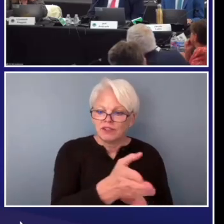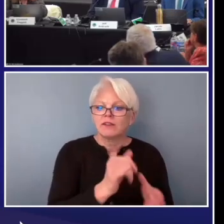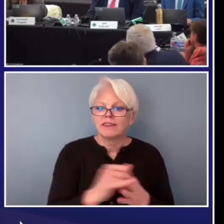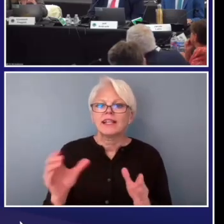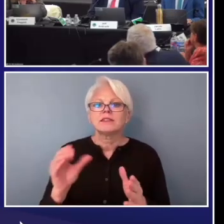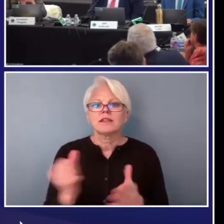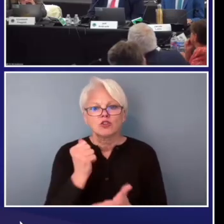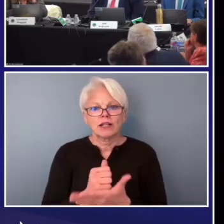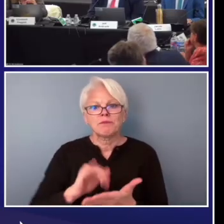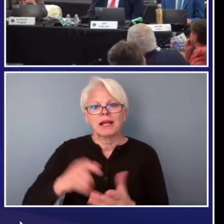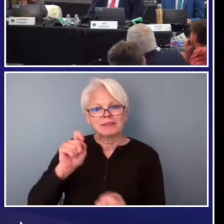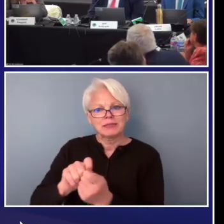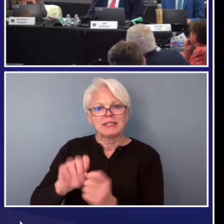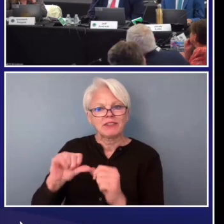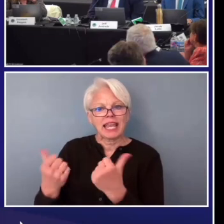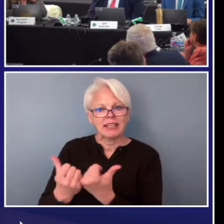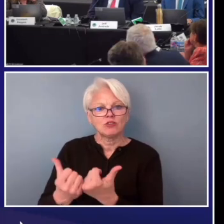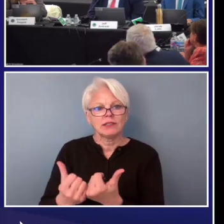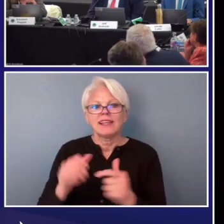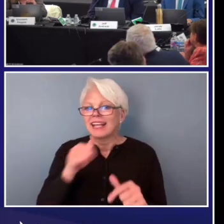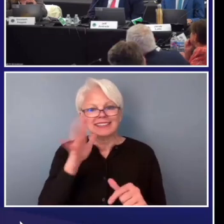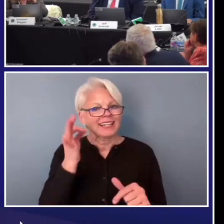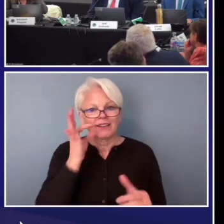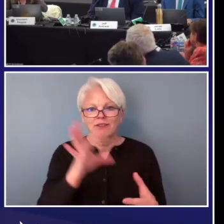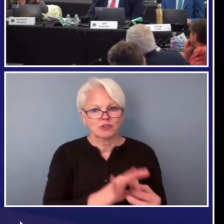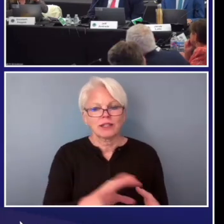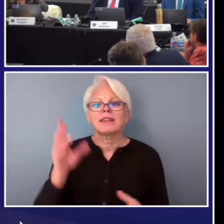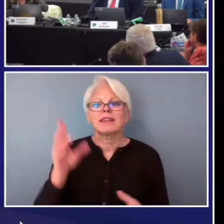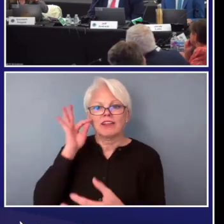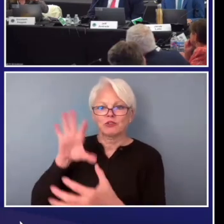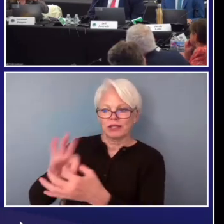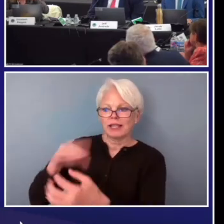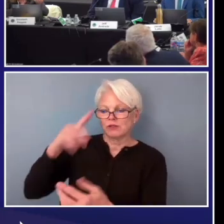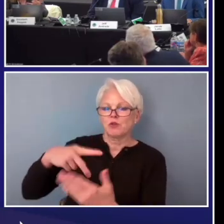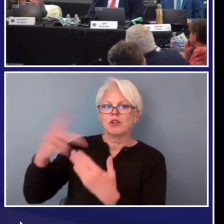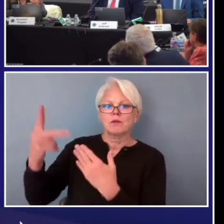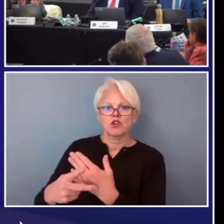are not federal links, the federal link has to be for the program. So it would be more of like what you were talking about about an NIH study or